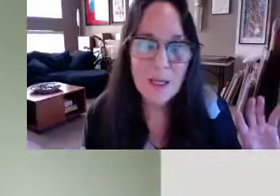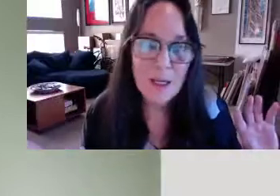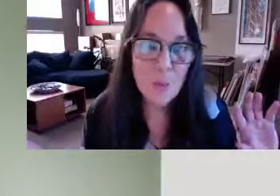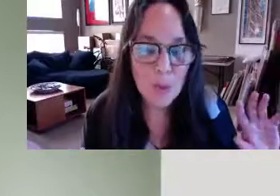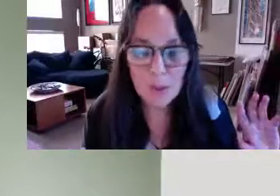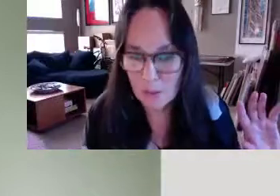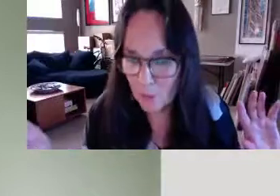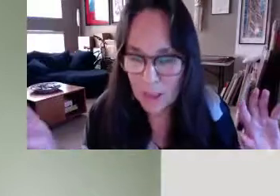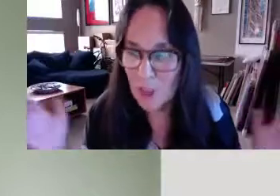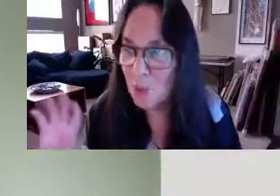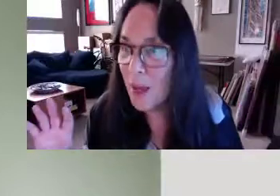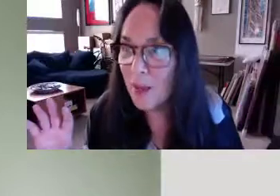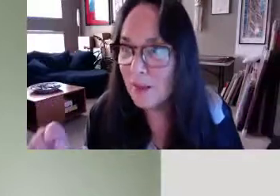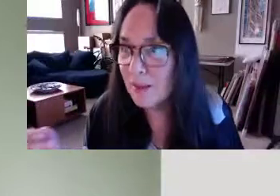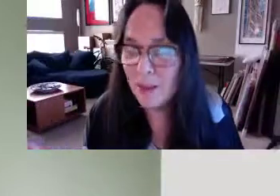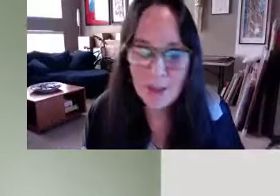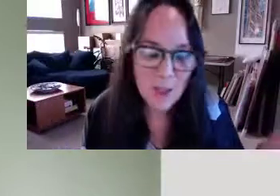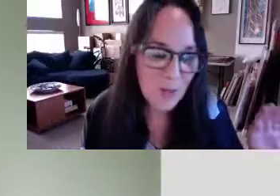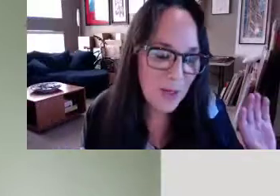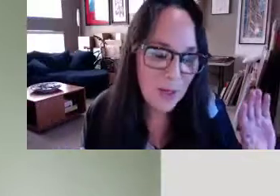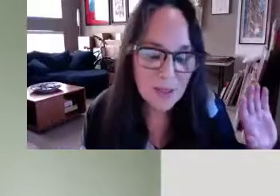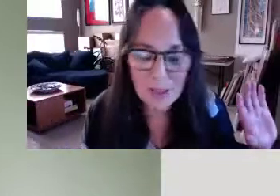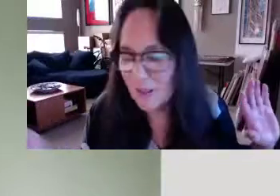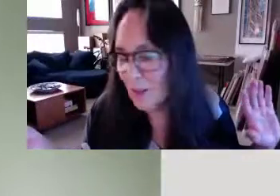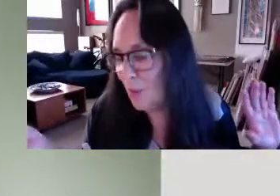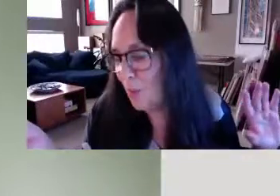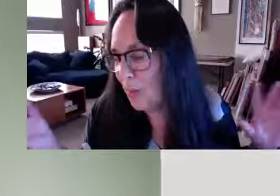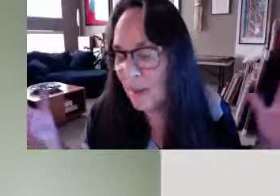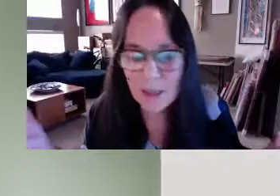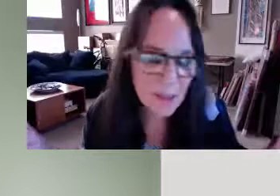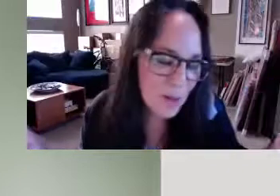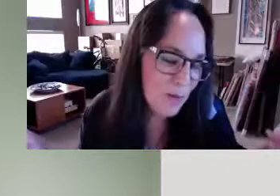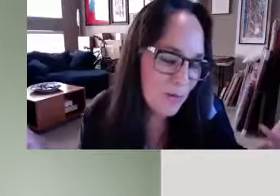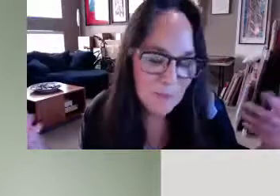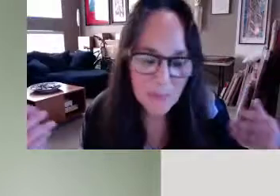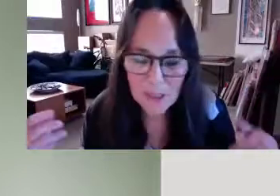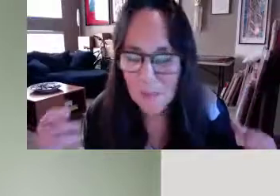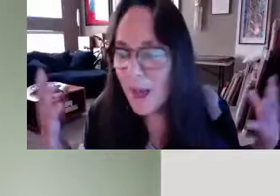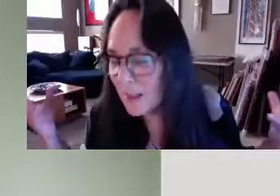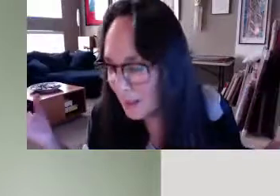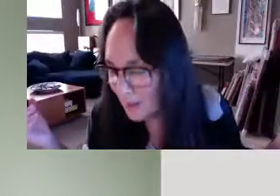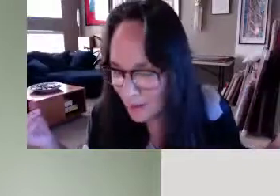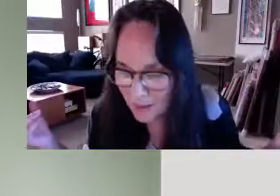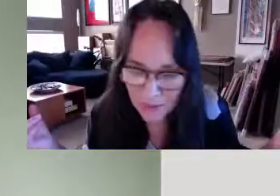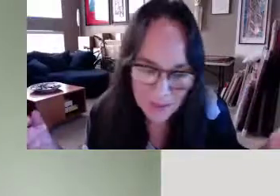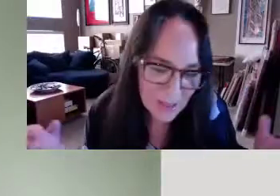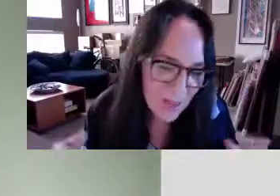as well as the great expense you know thinking is this you know excessive? Is it masculine? Is it